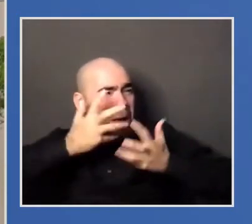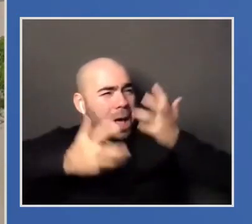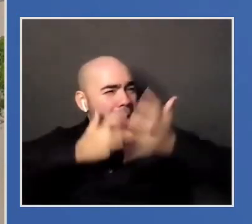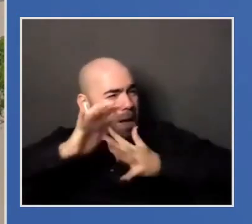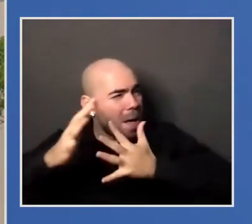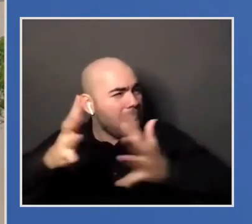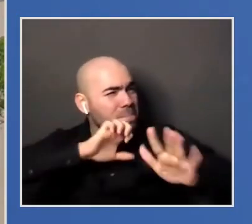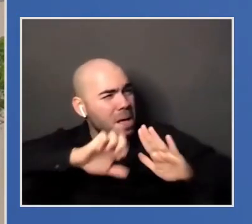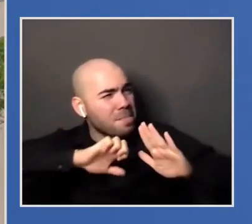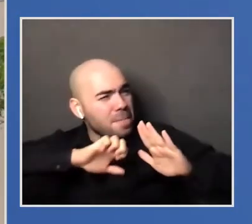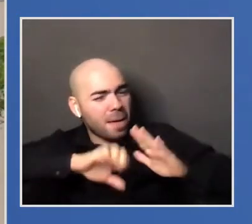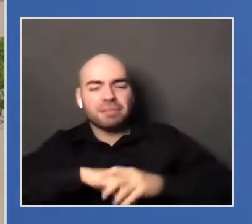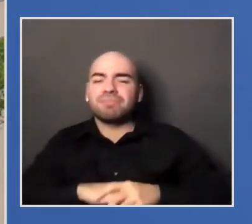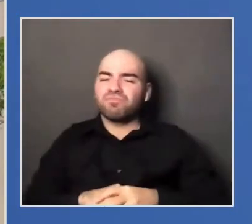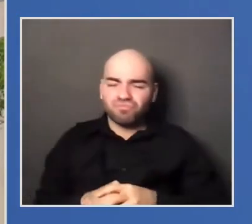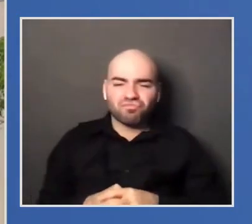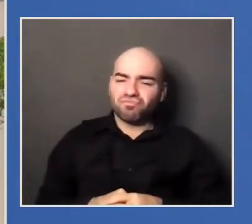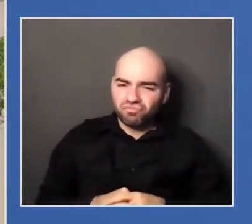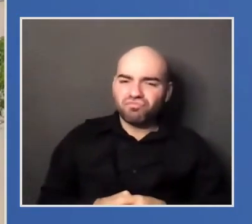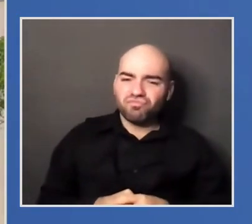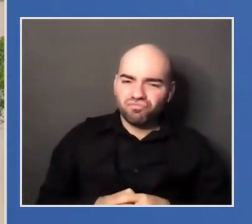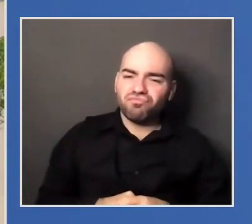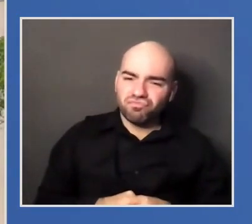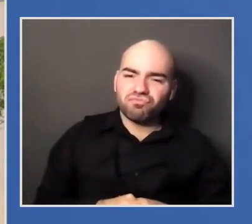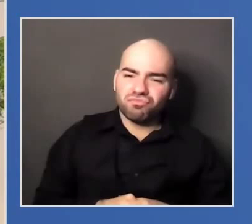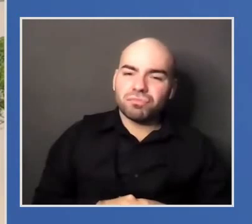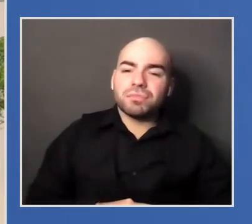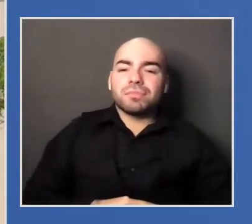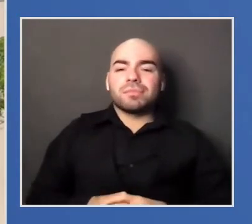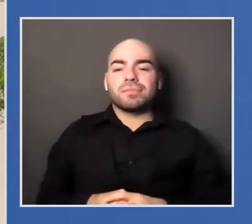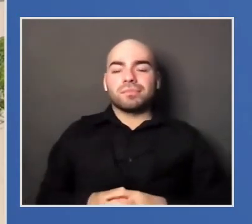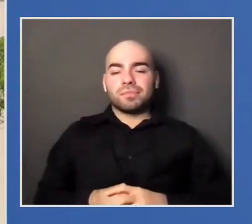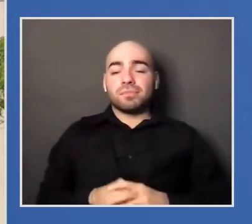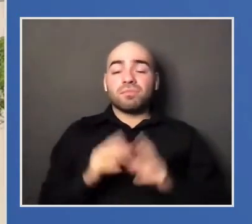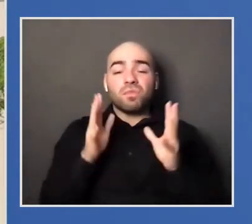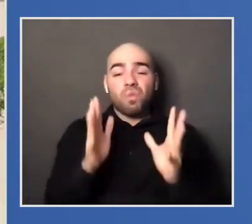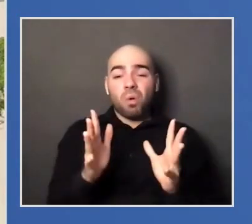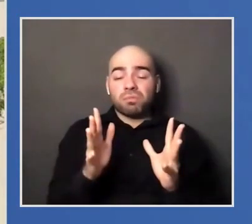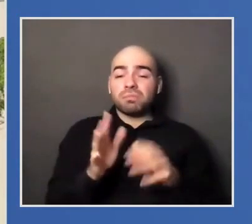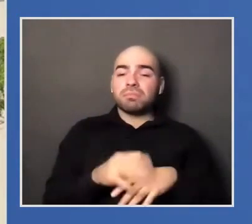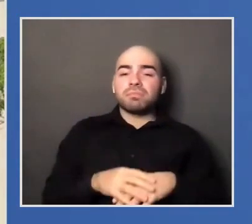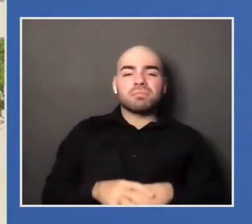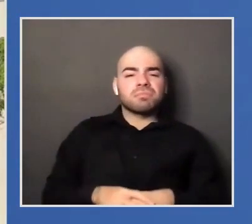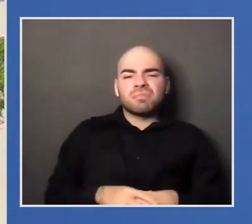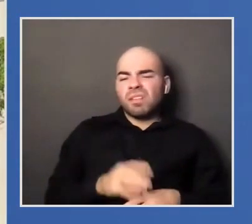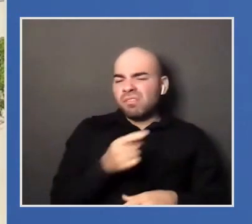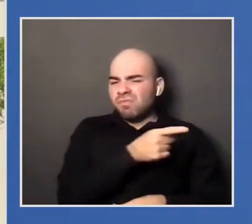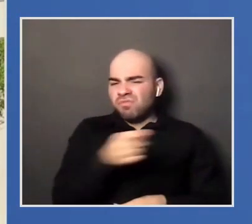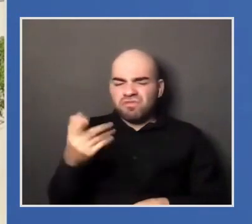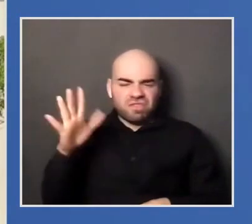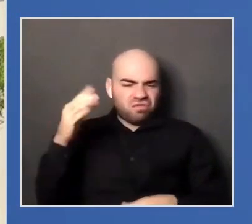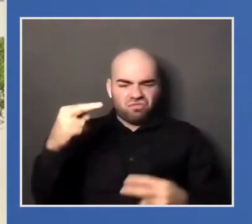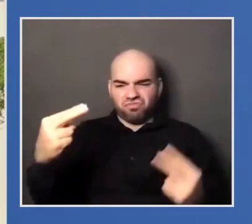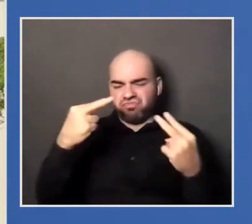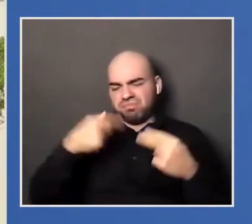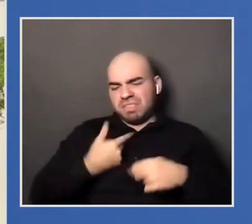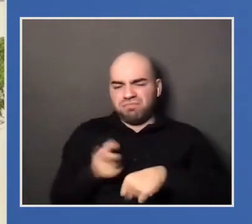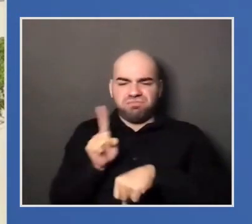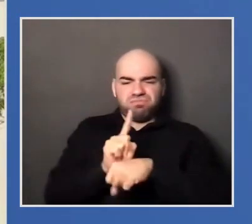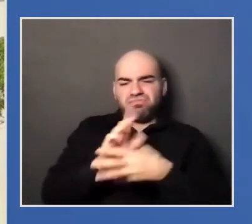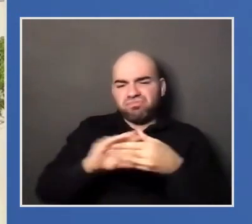GROWS EVERY YEAR.